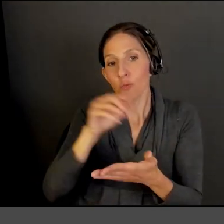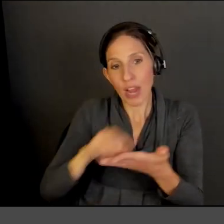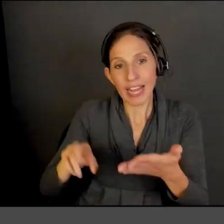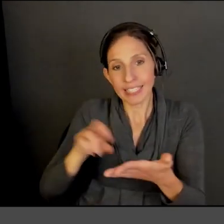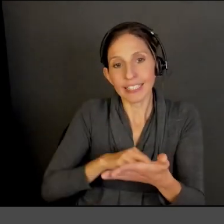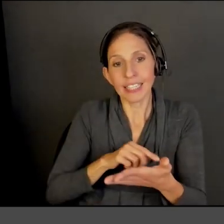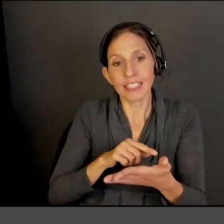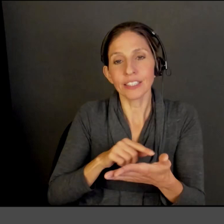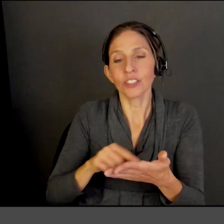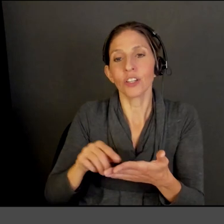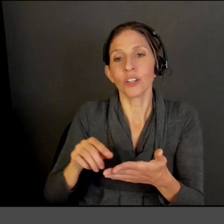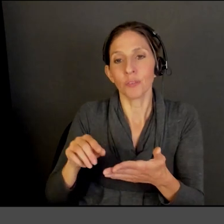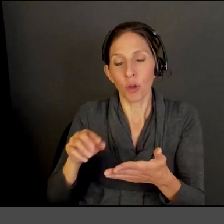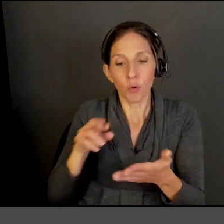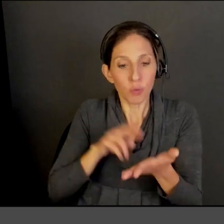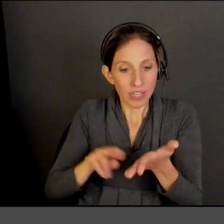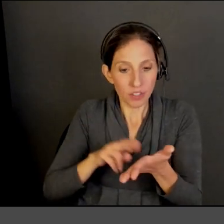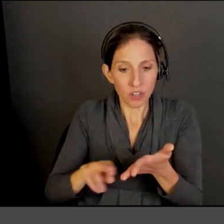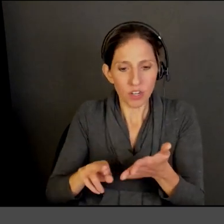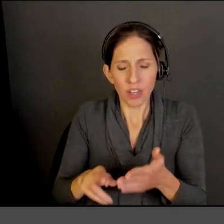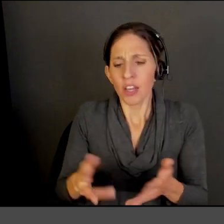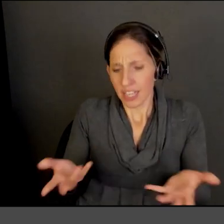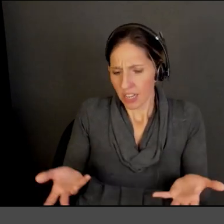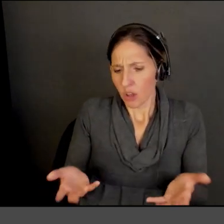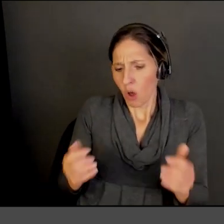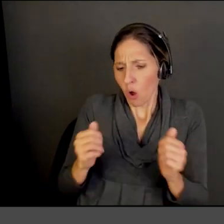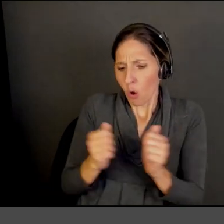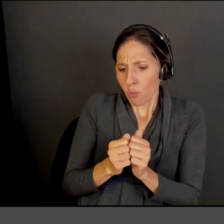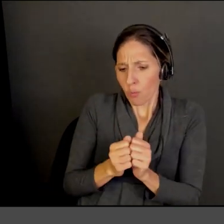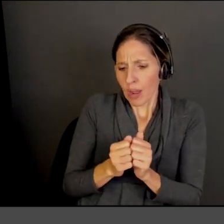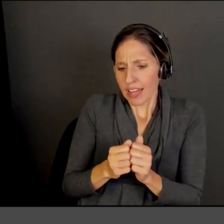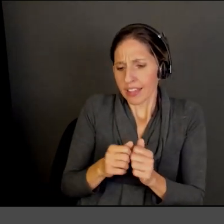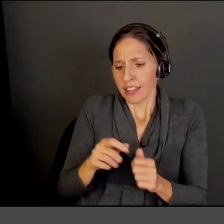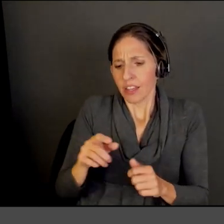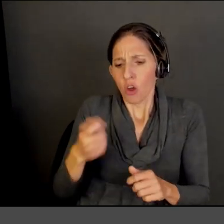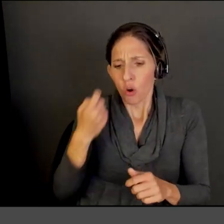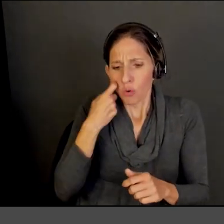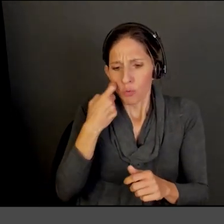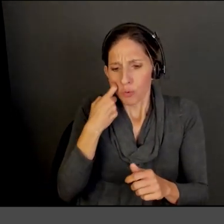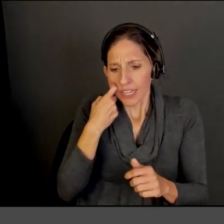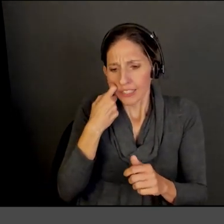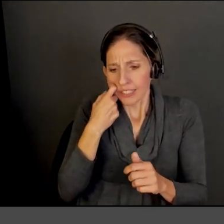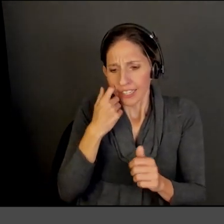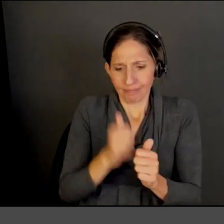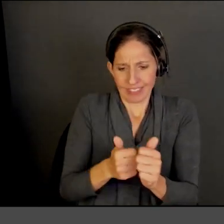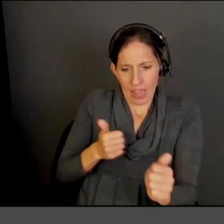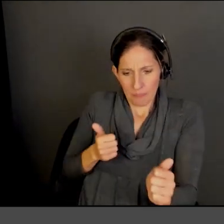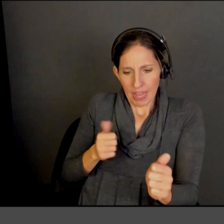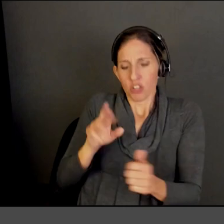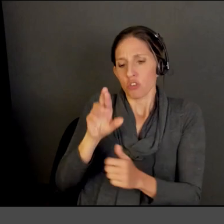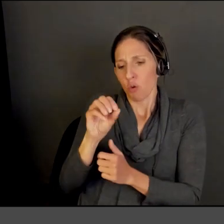ROE V WADE, AFFIRMATIVE ACTION, SO FORTH, HOW CAN THE HUMANITIES DRIVE OUR NATION